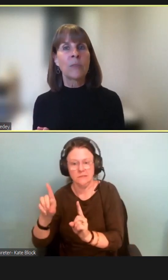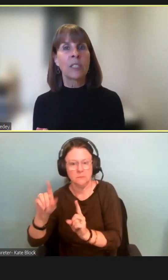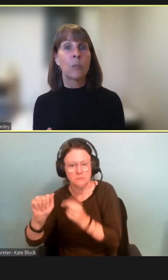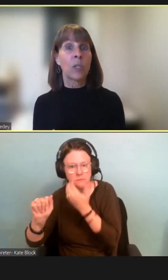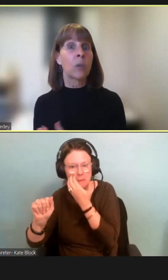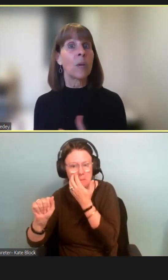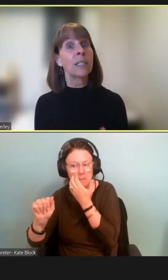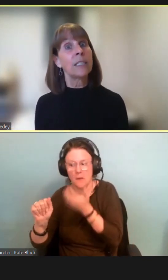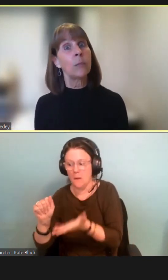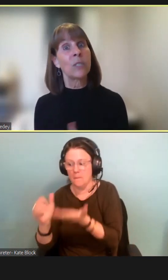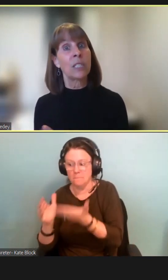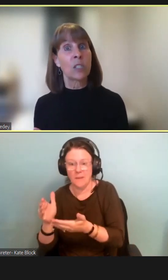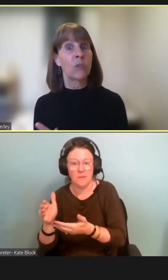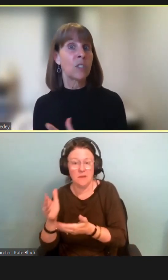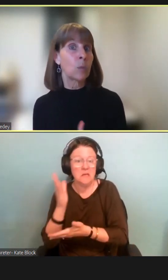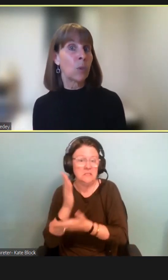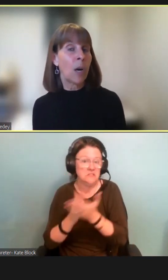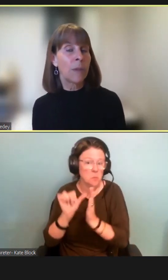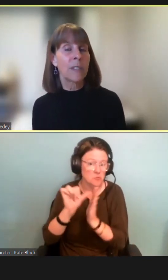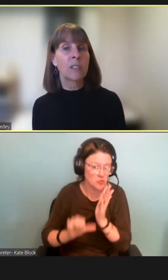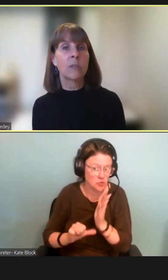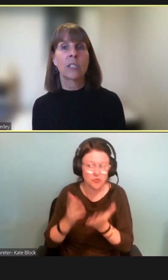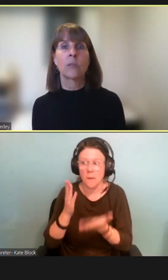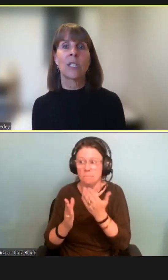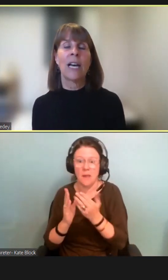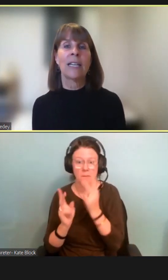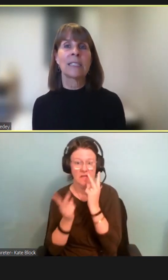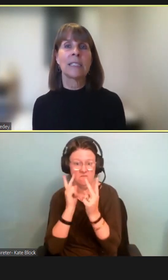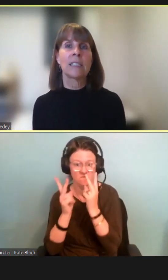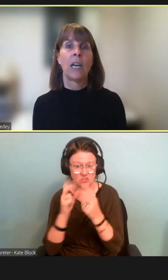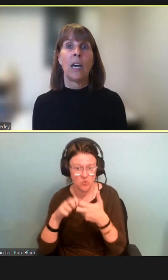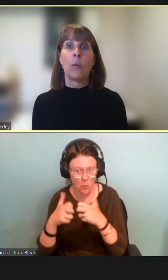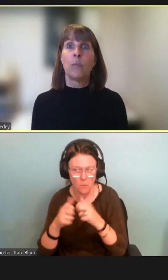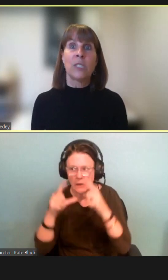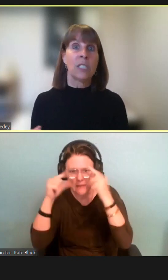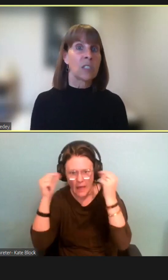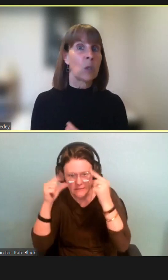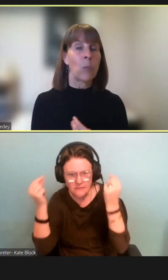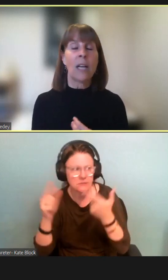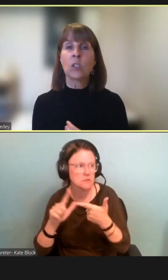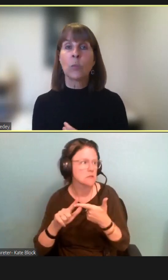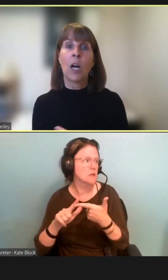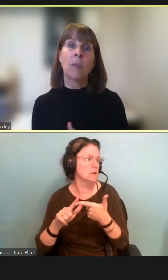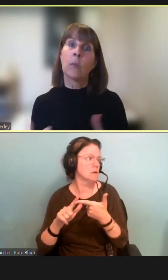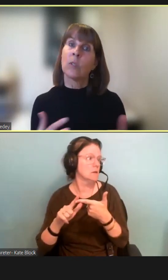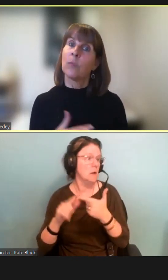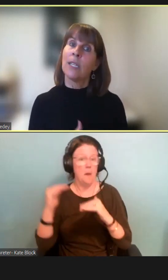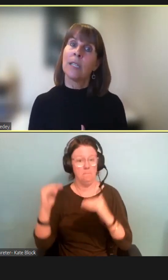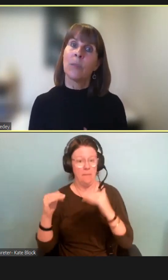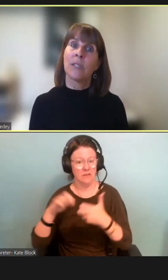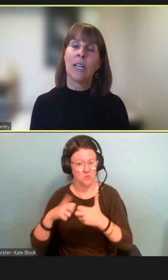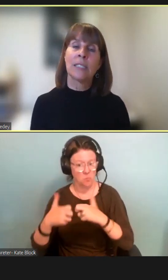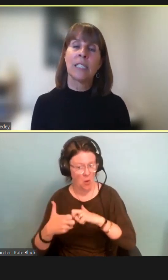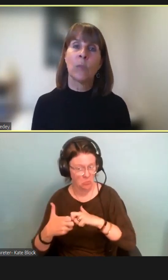been corrected potentially a vision problem that's corrected with glasses potentially a balance problem which might not be thought to impact the